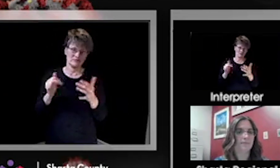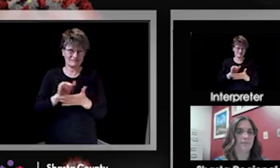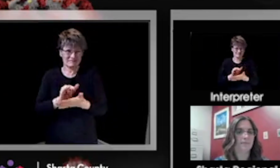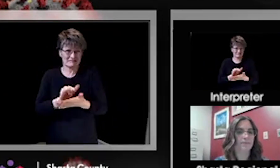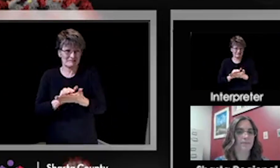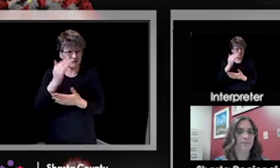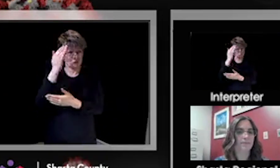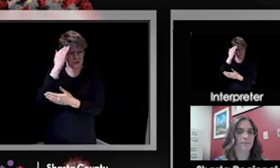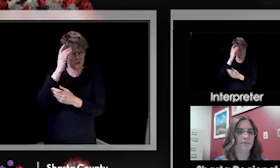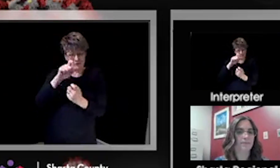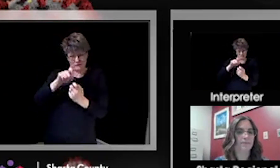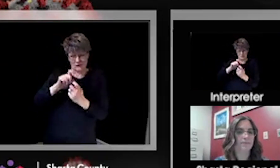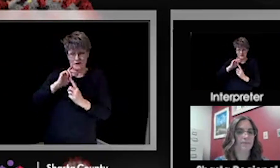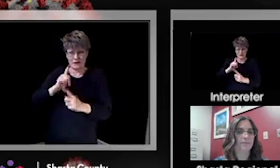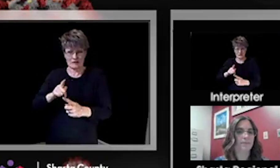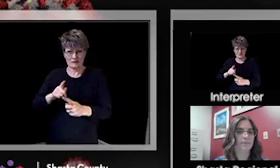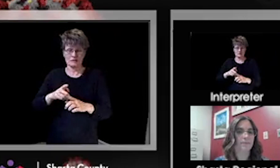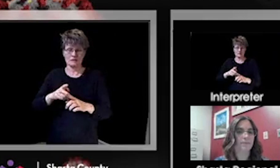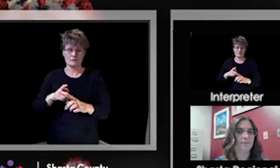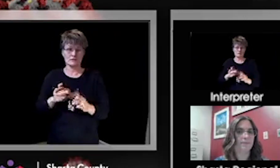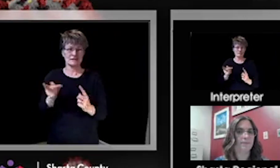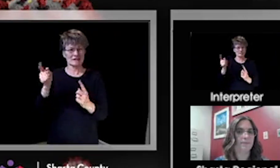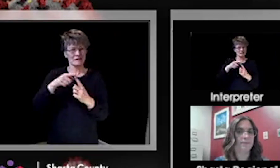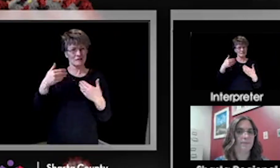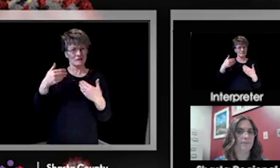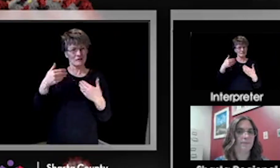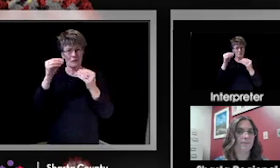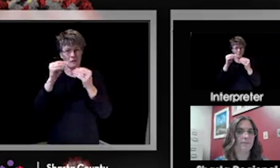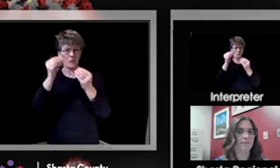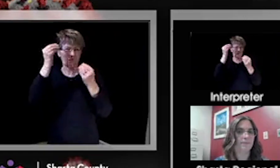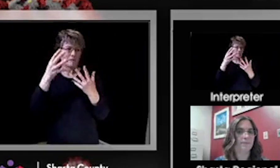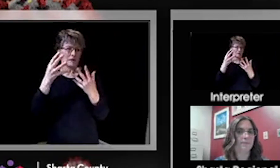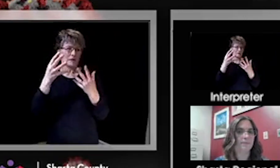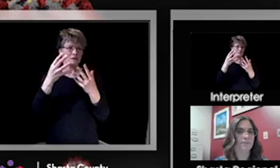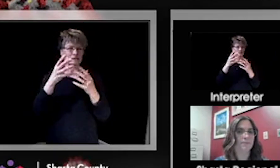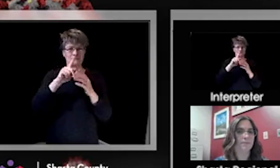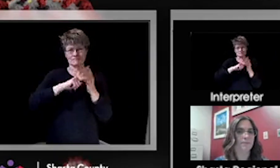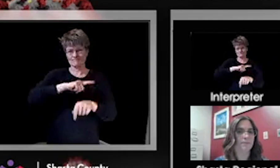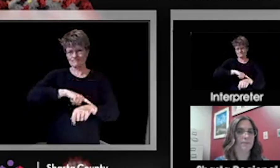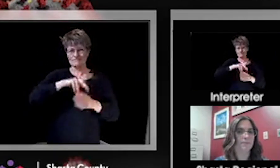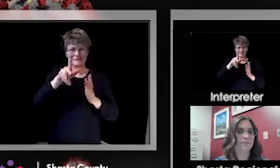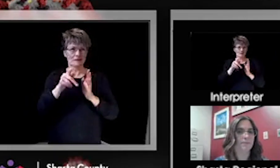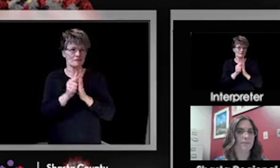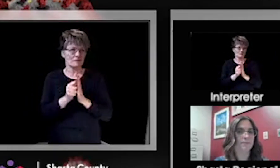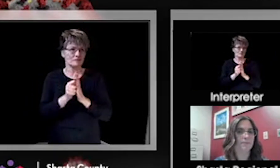we know a little bit more where we are headed, and in what time frame.